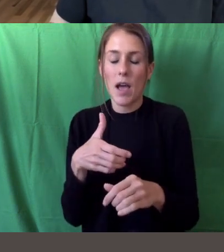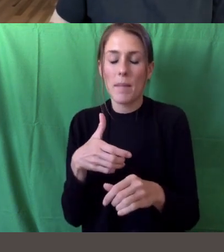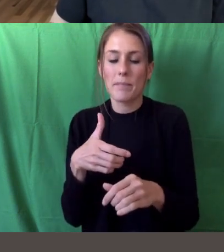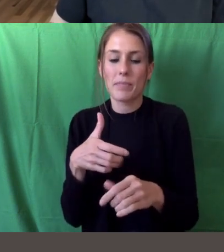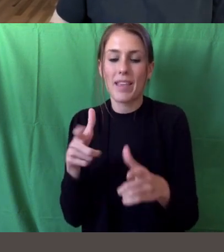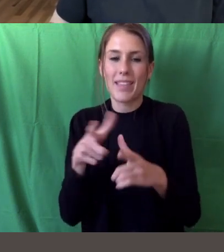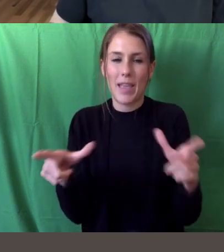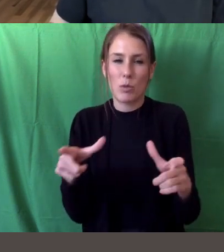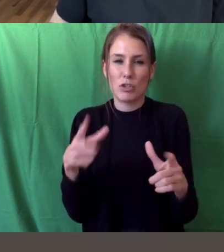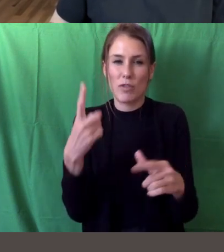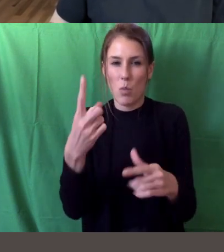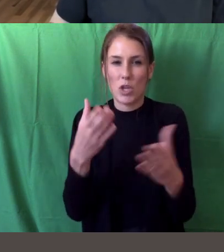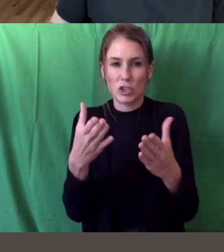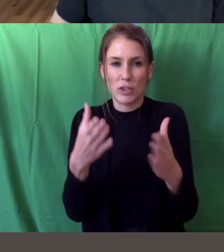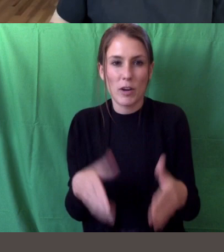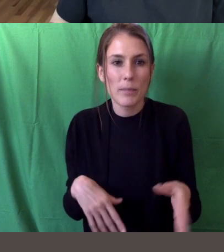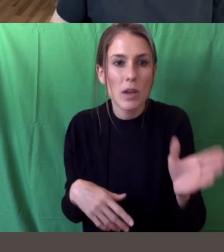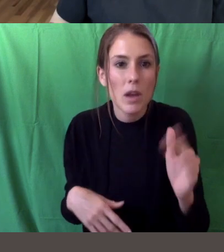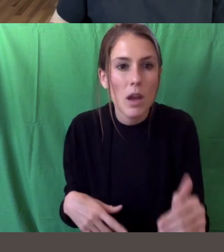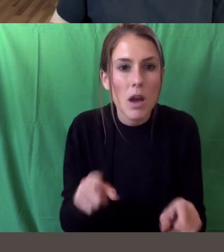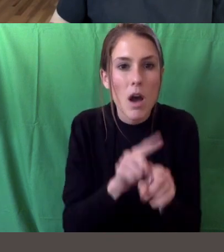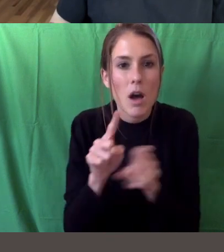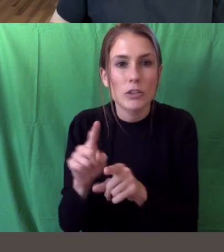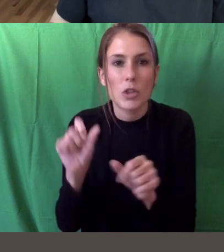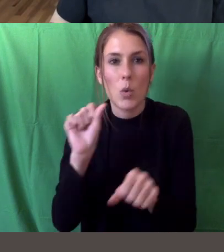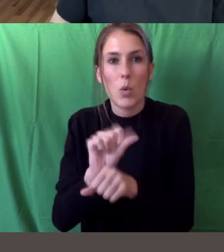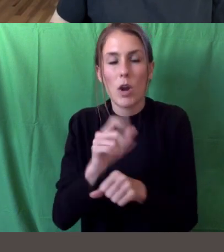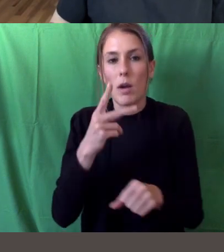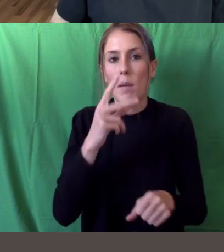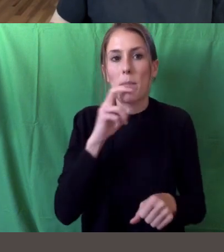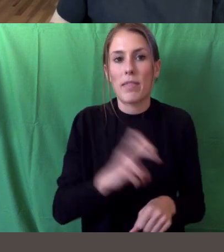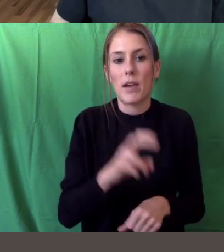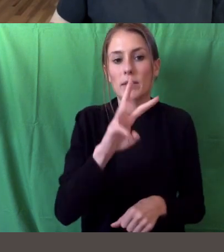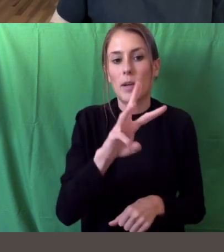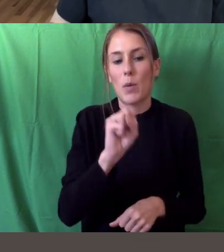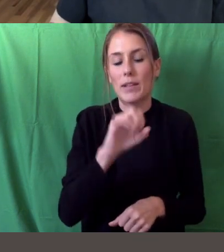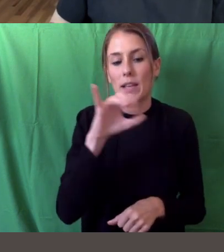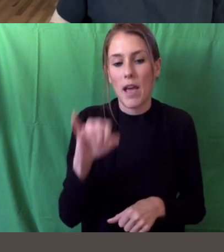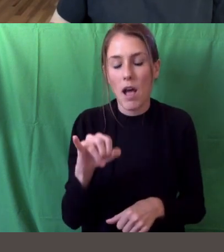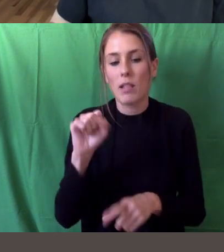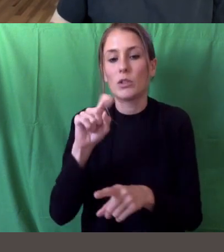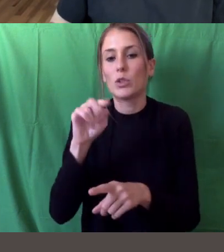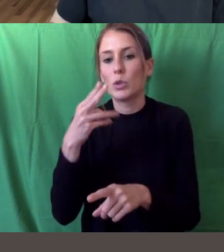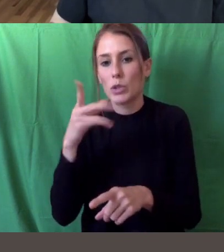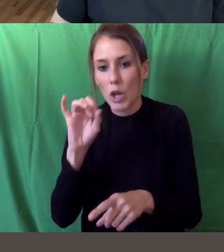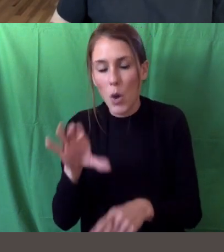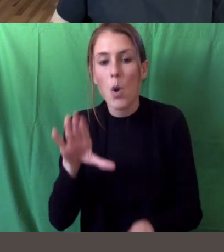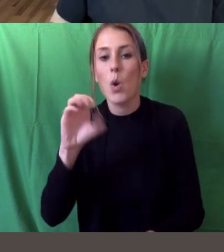I also worked on some other things like Python and Visual Studio, Python and WSL, Python and VS Code.dev,